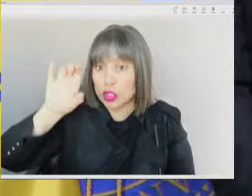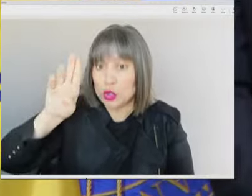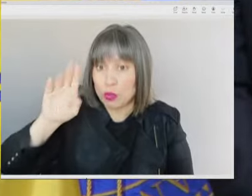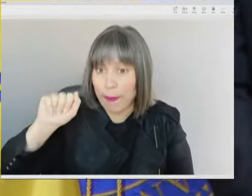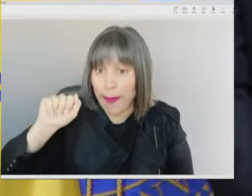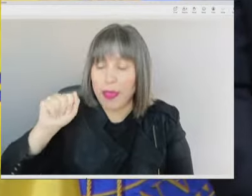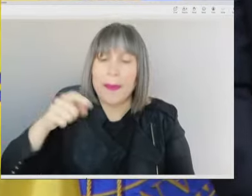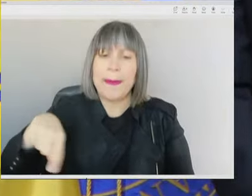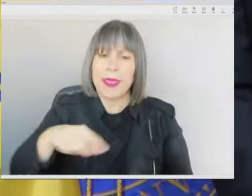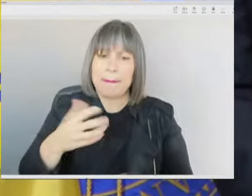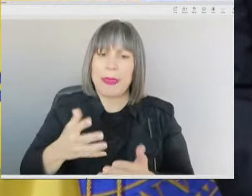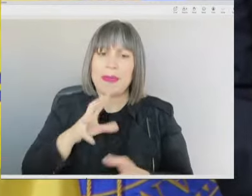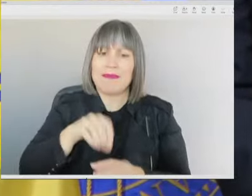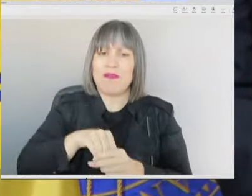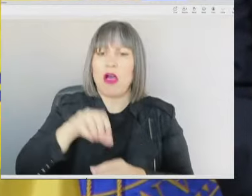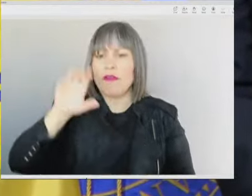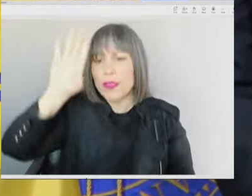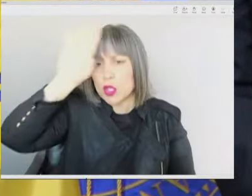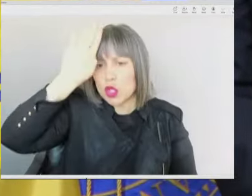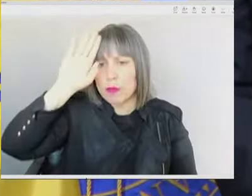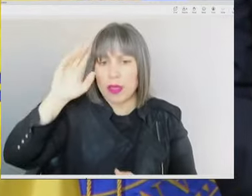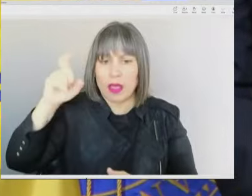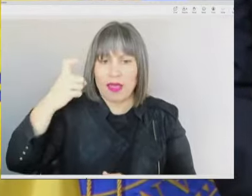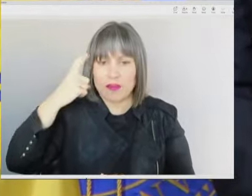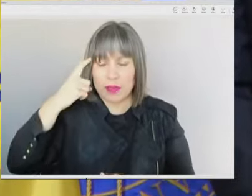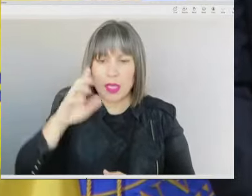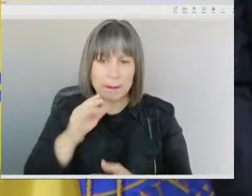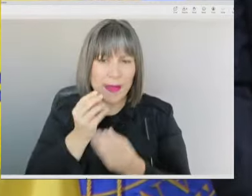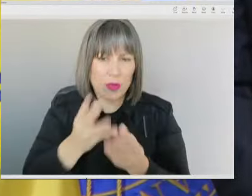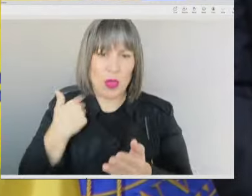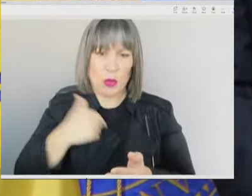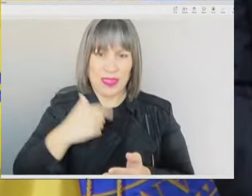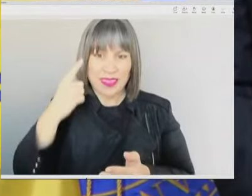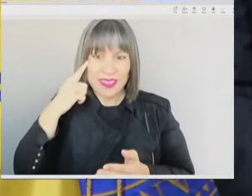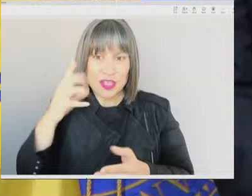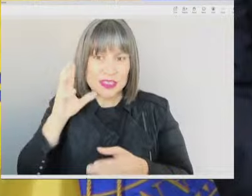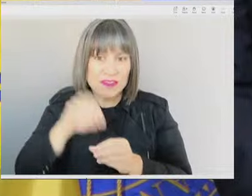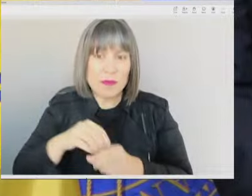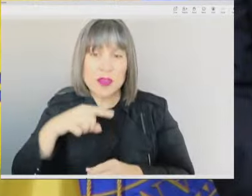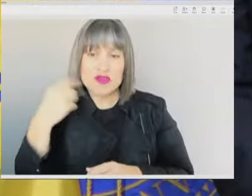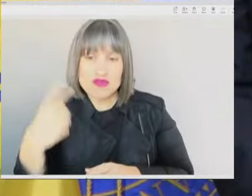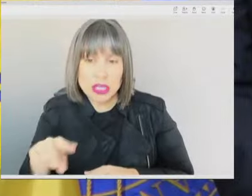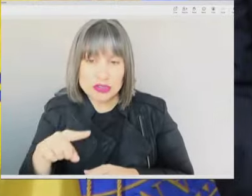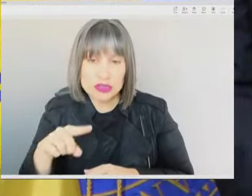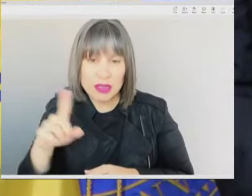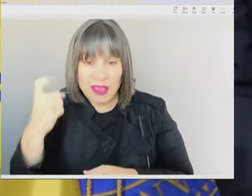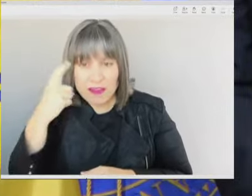of the Cuban government in this process. By the way, we think there's involvement of Russian government and some of the things in California. We know there's